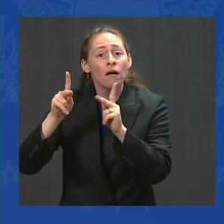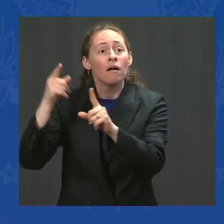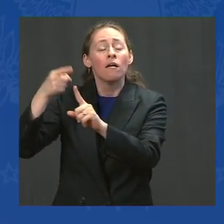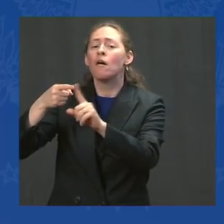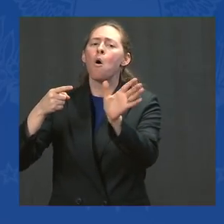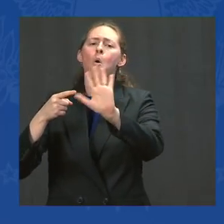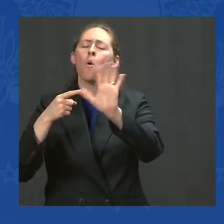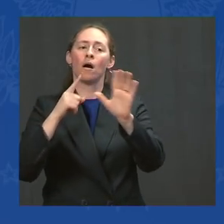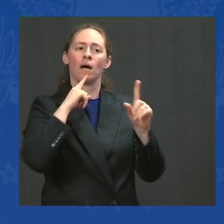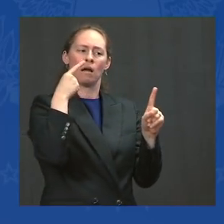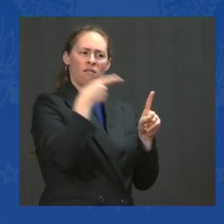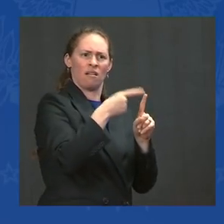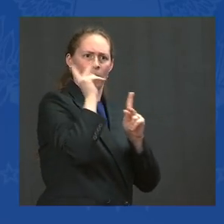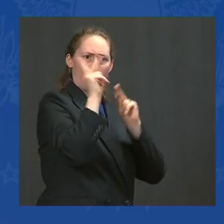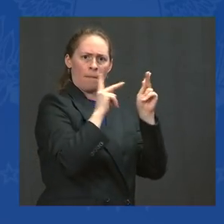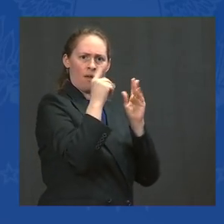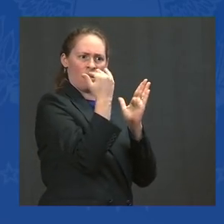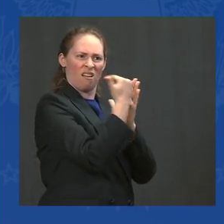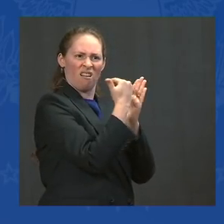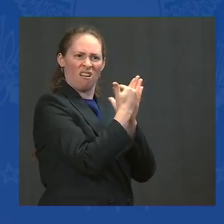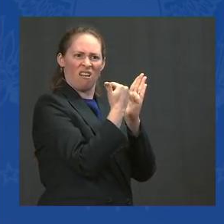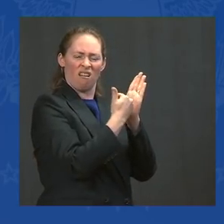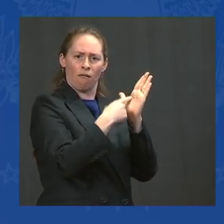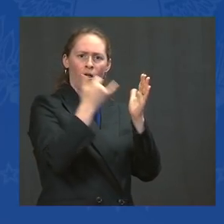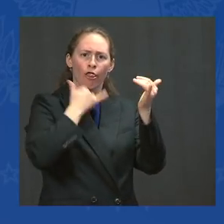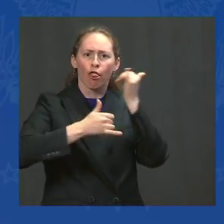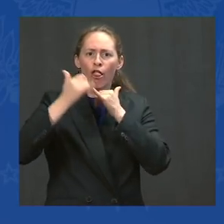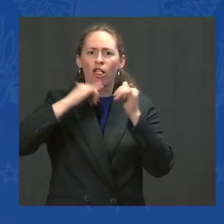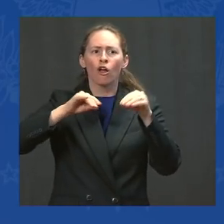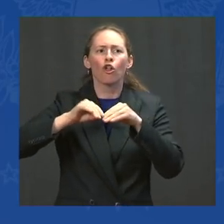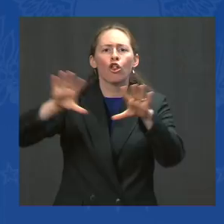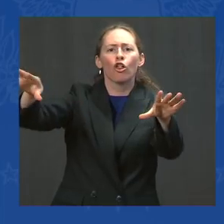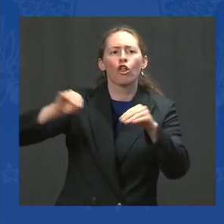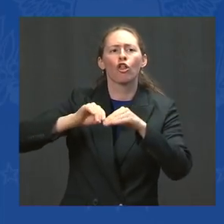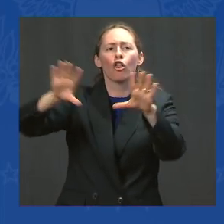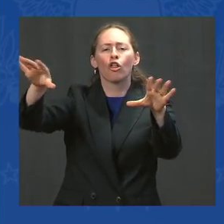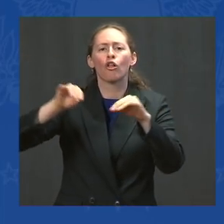anyone listening to it is getting hurt by it. It's killing people. It's bad information.